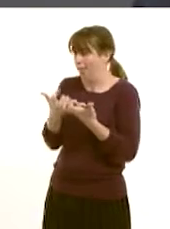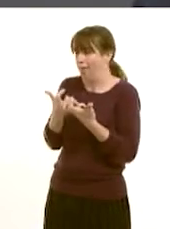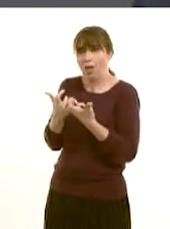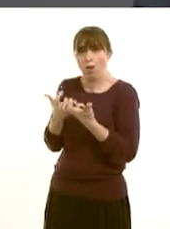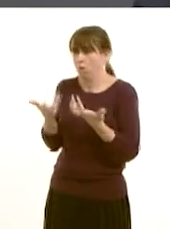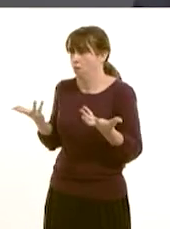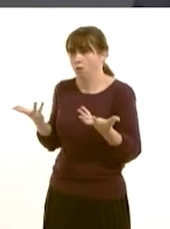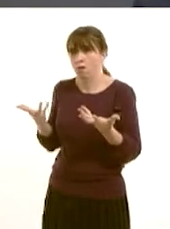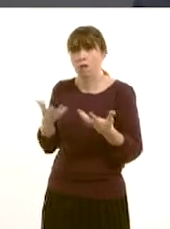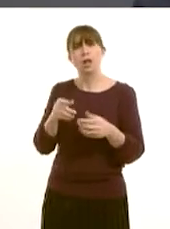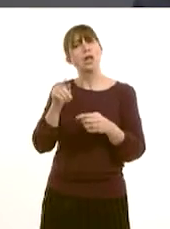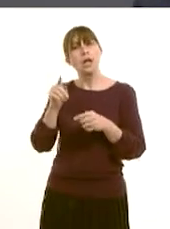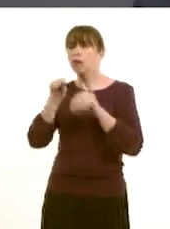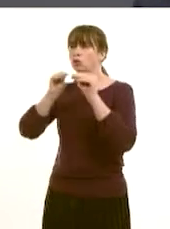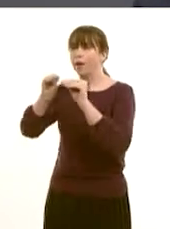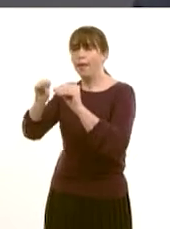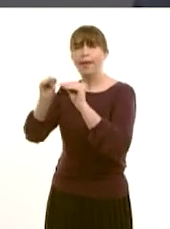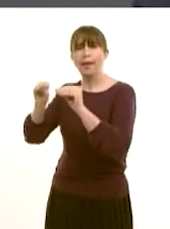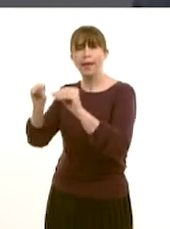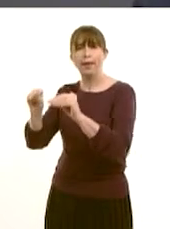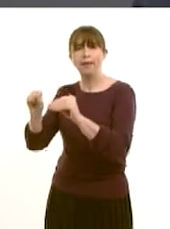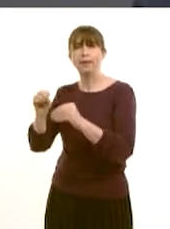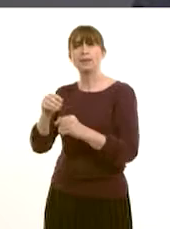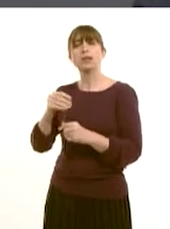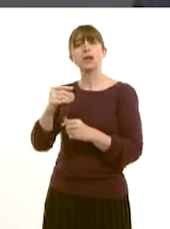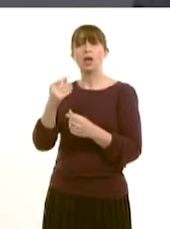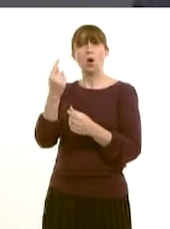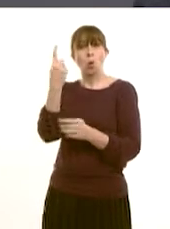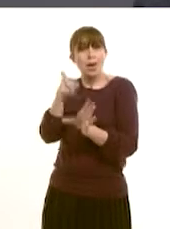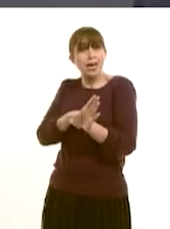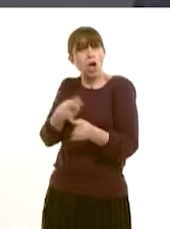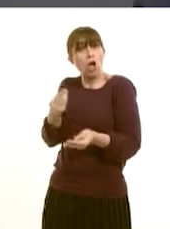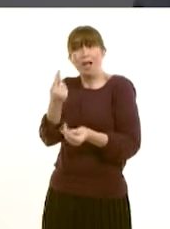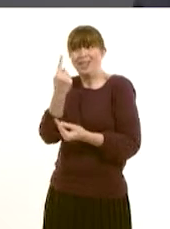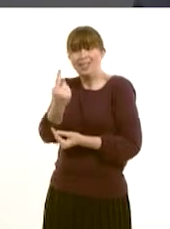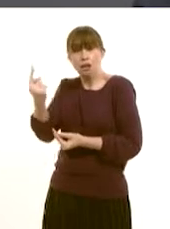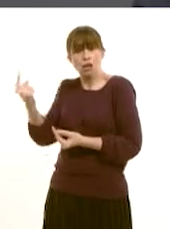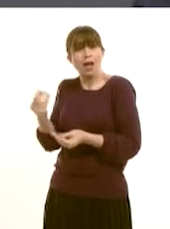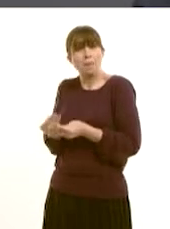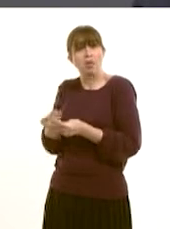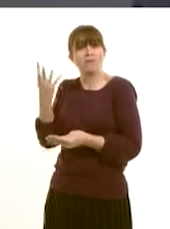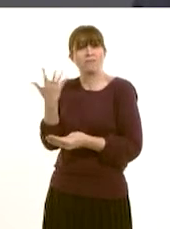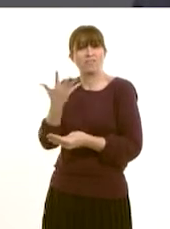These subjects cost more than £15,000 per student per year and clearly cannot be delivered